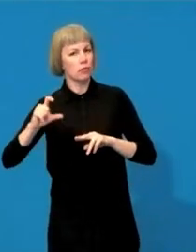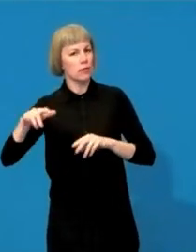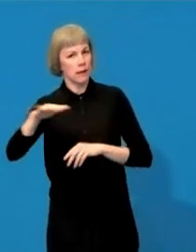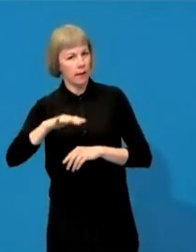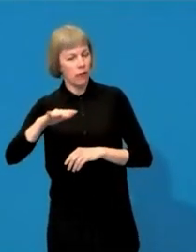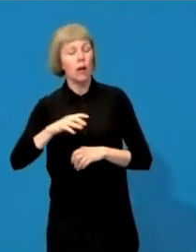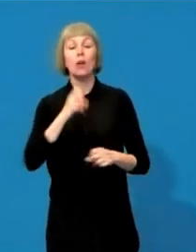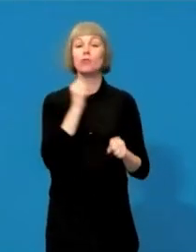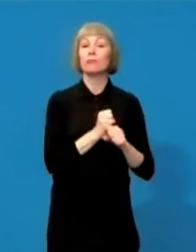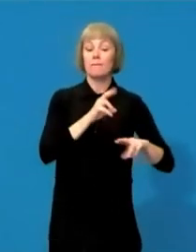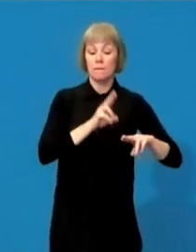Grandfather Halls Creek.